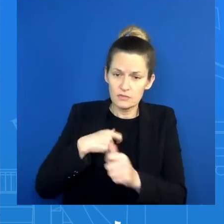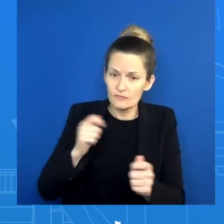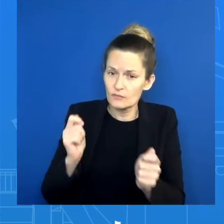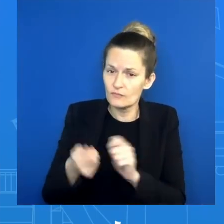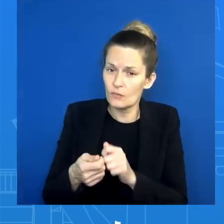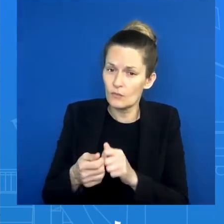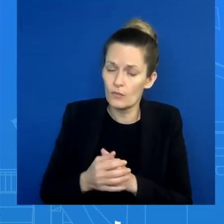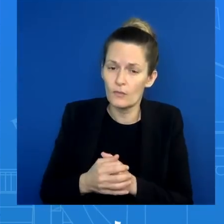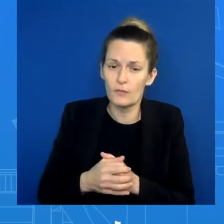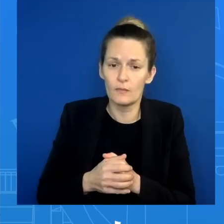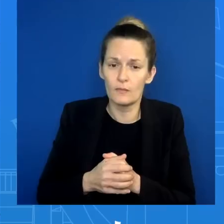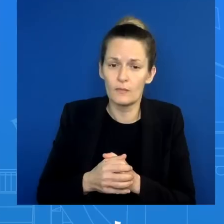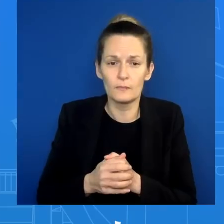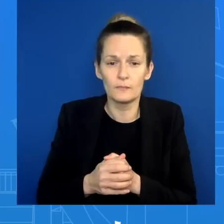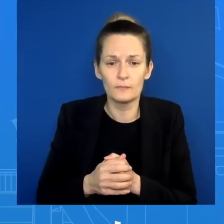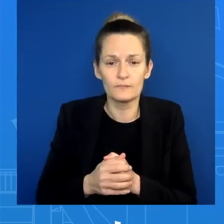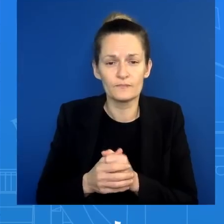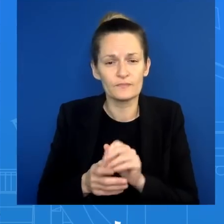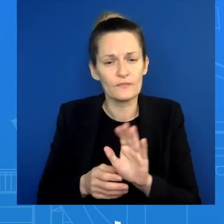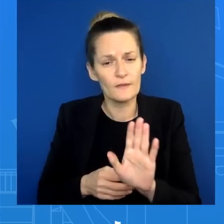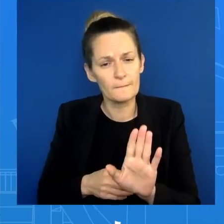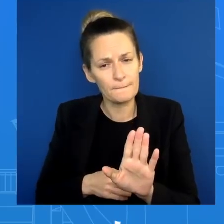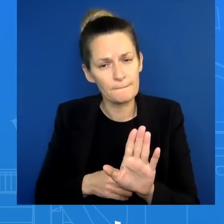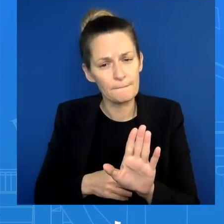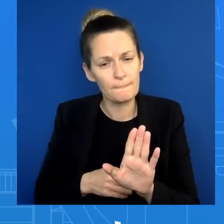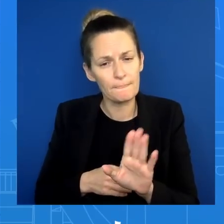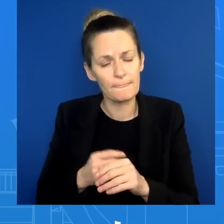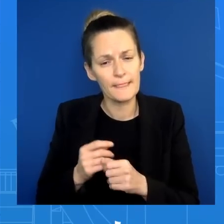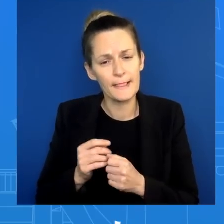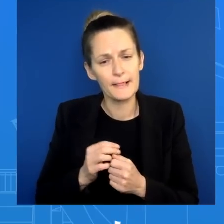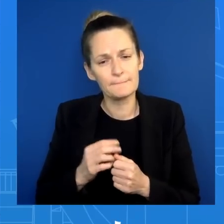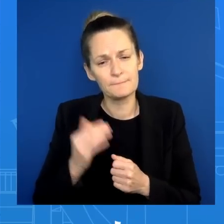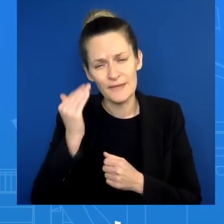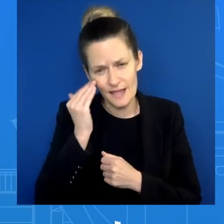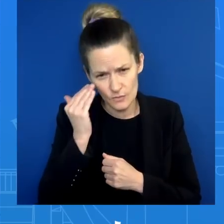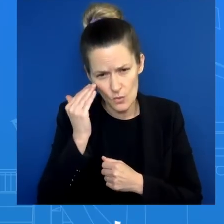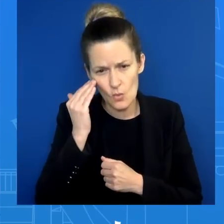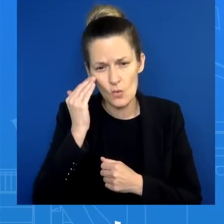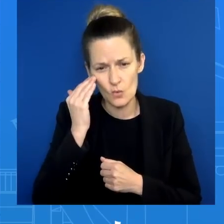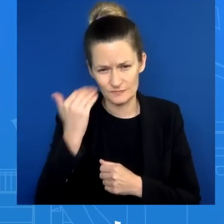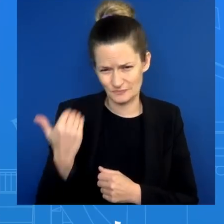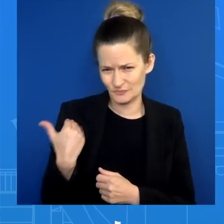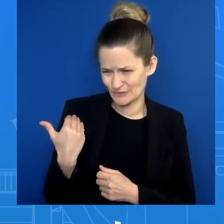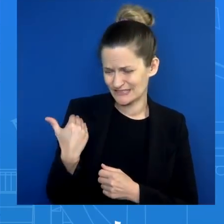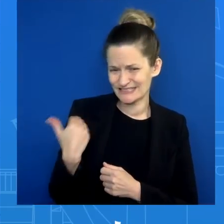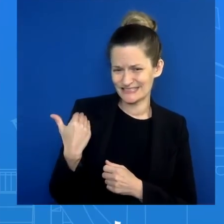is I just called out a few bipartisan pieces of legislation that were passed that we were able to do,